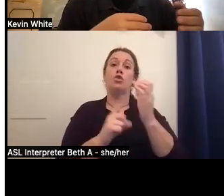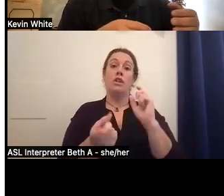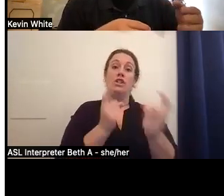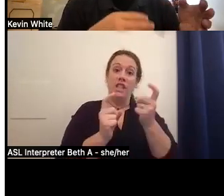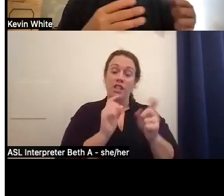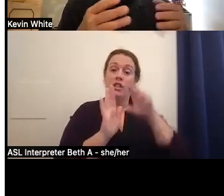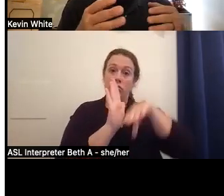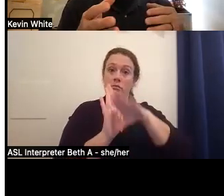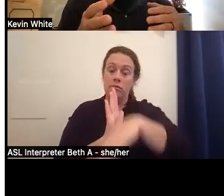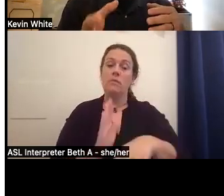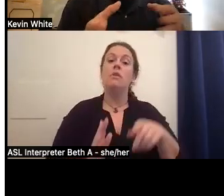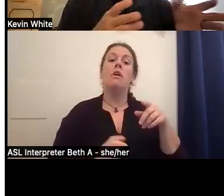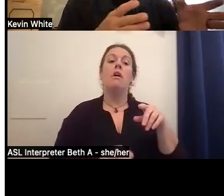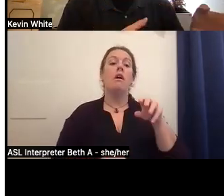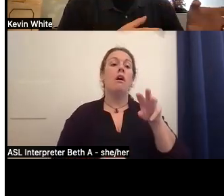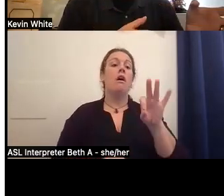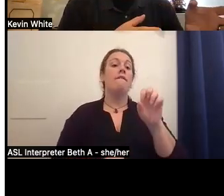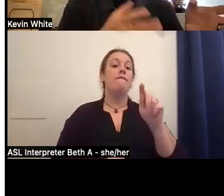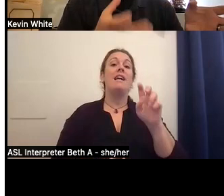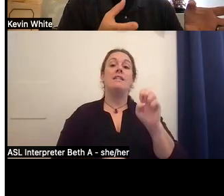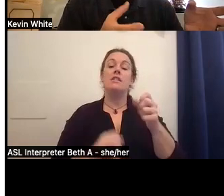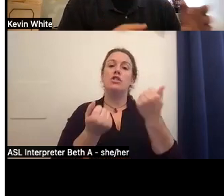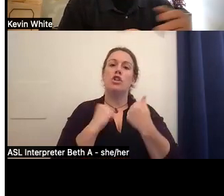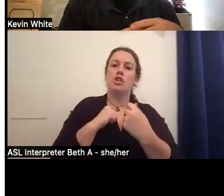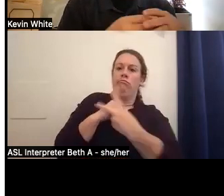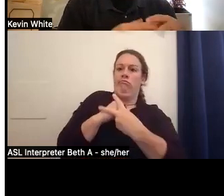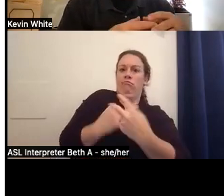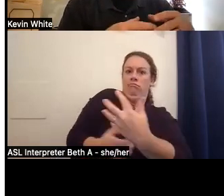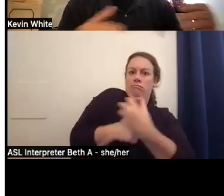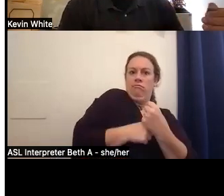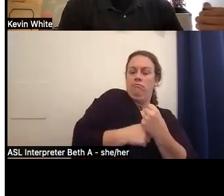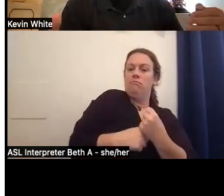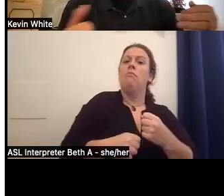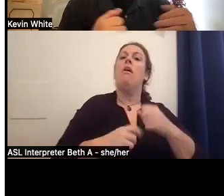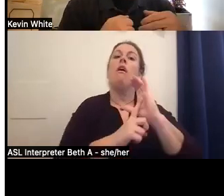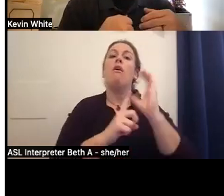academic gatekeep and take the materials that were gathered during salvage ethnography and guard them